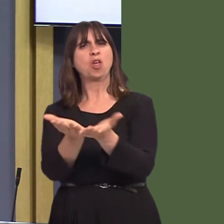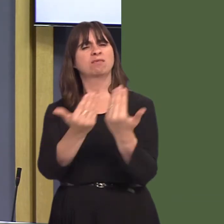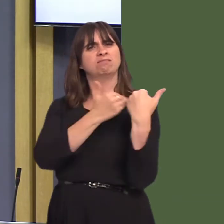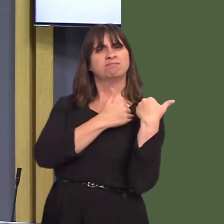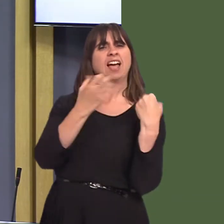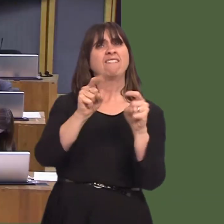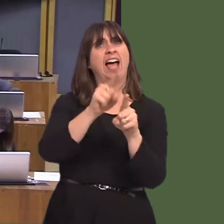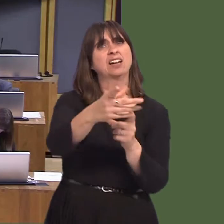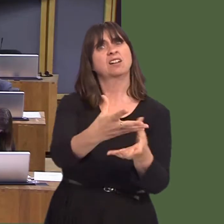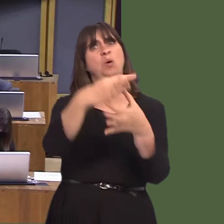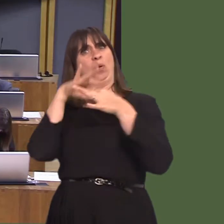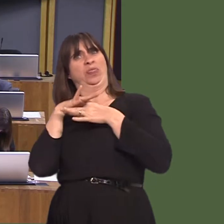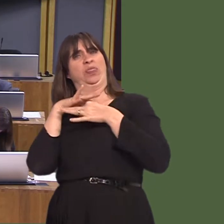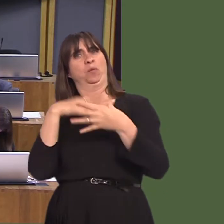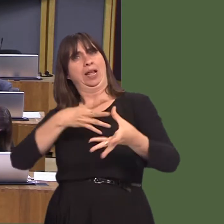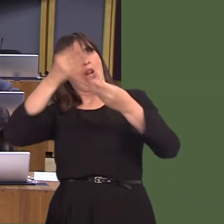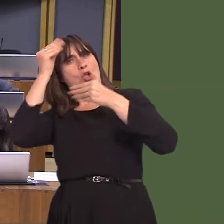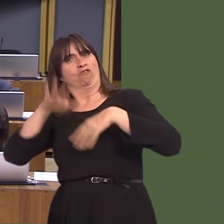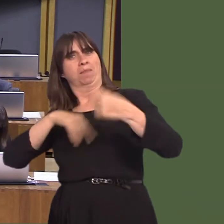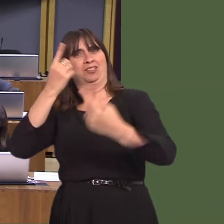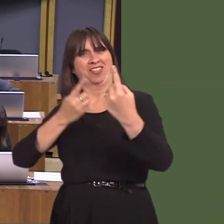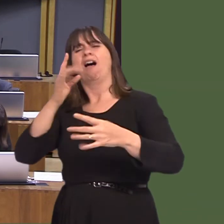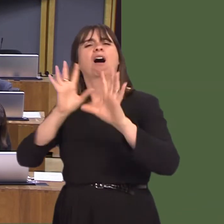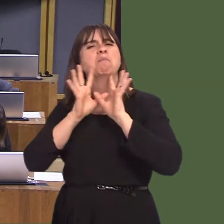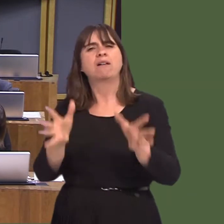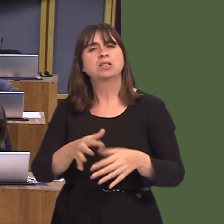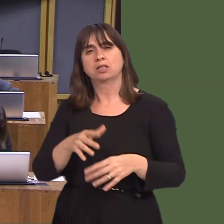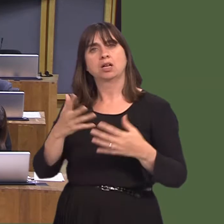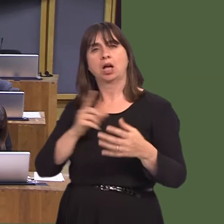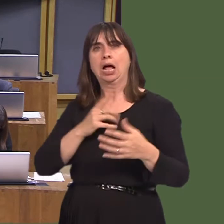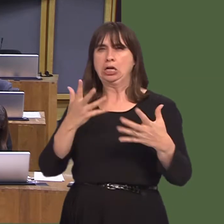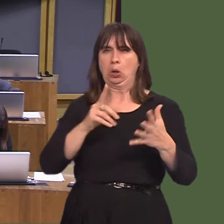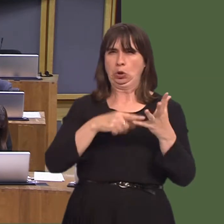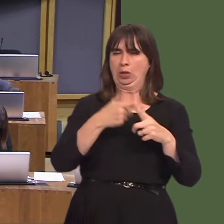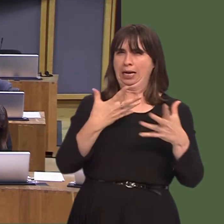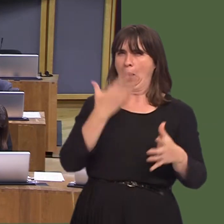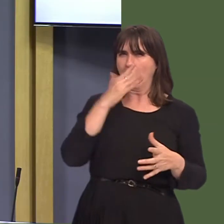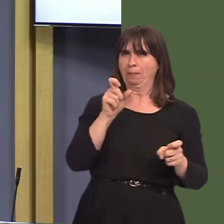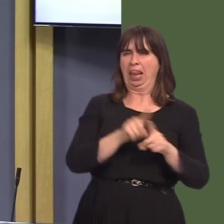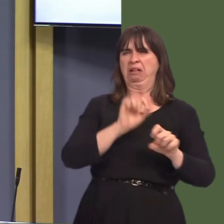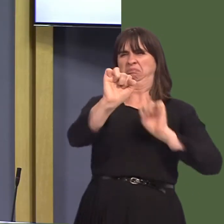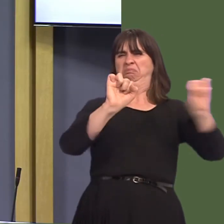At a time when barriers are going up around the UK and so on, isn't this a fantastic example